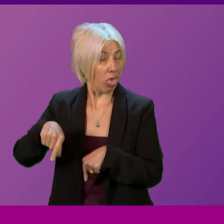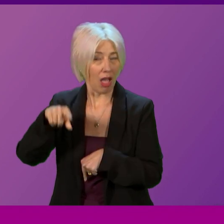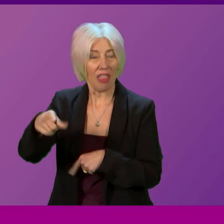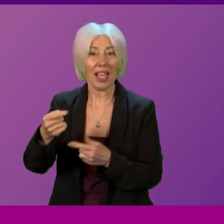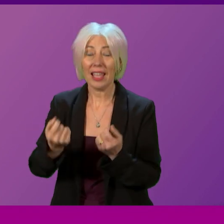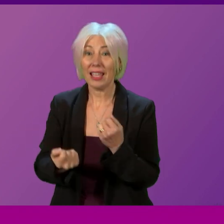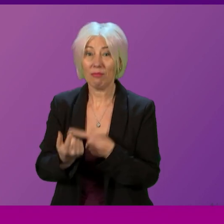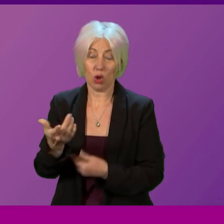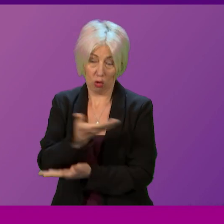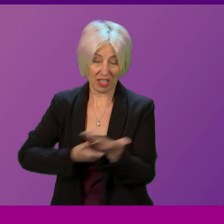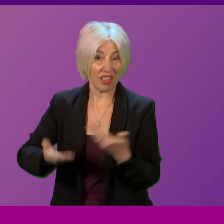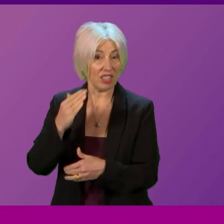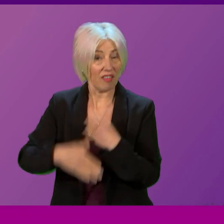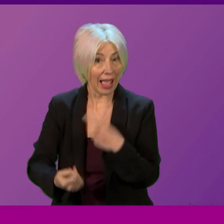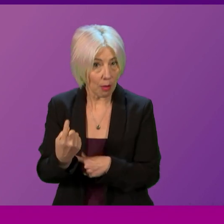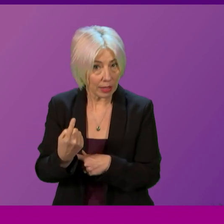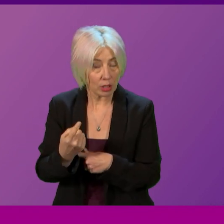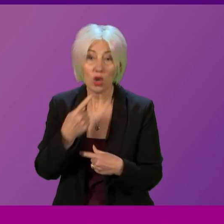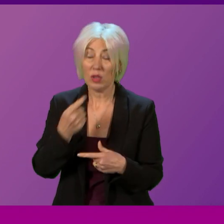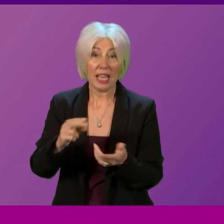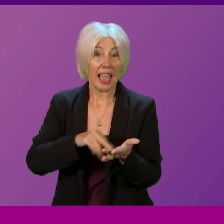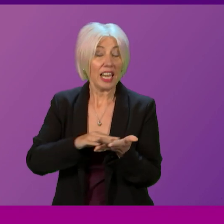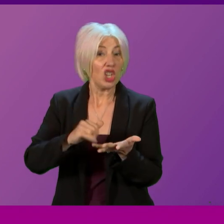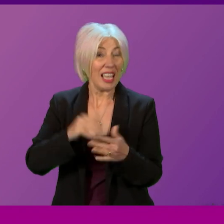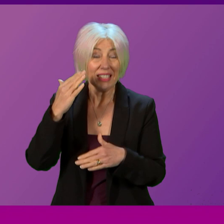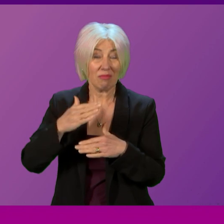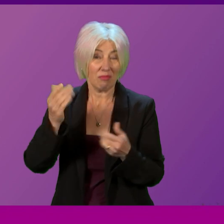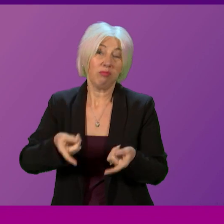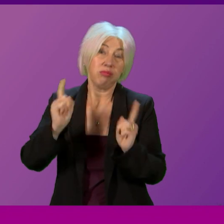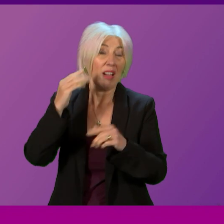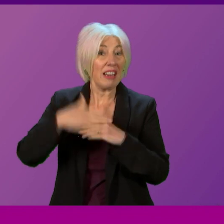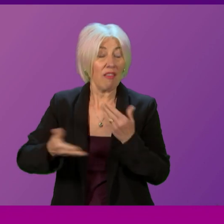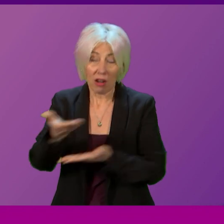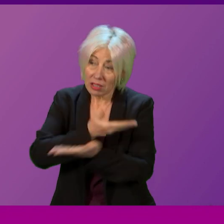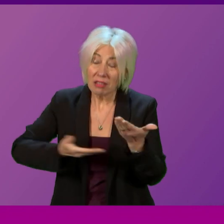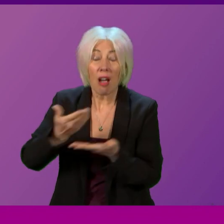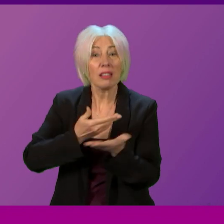Is she denying that NHS chiefs discussed a two-tier system in Scotland’s NHS, or is